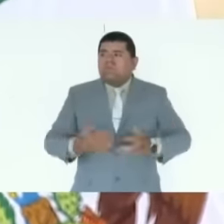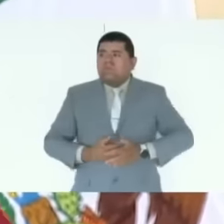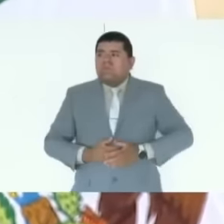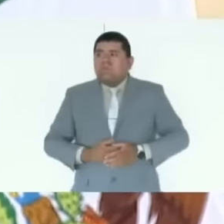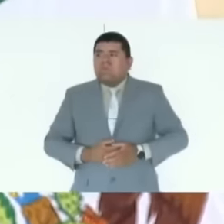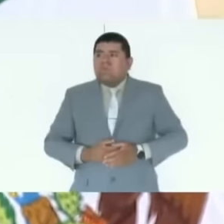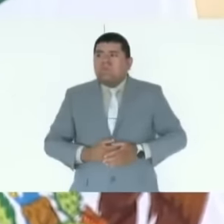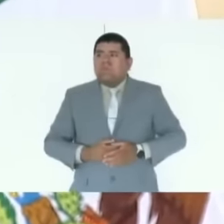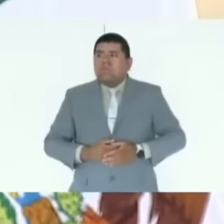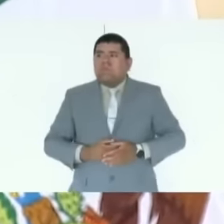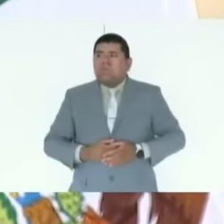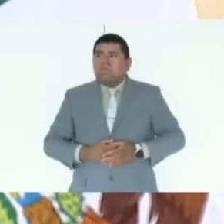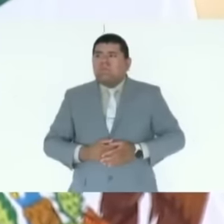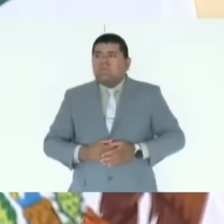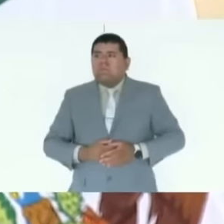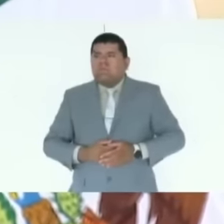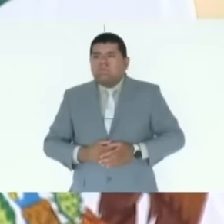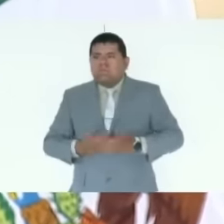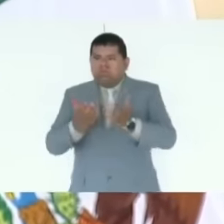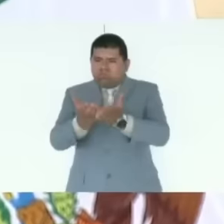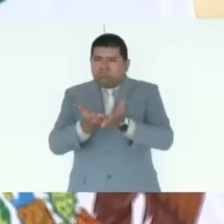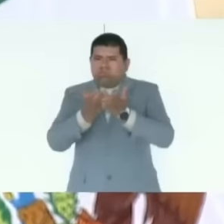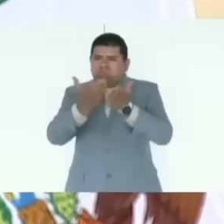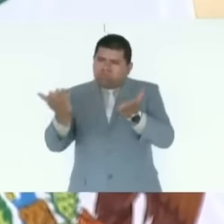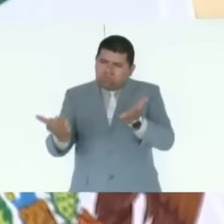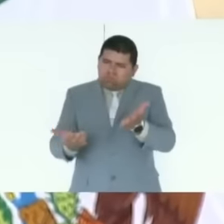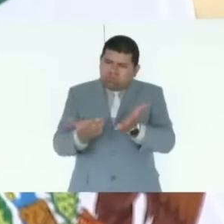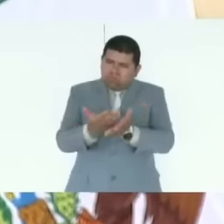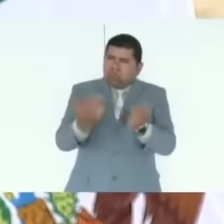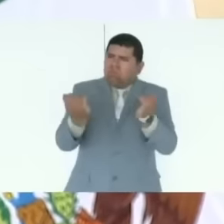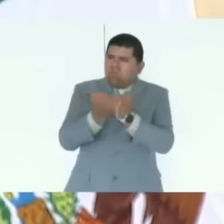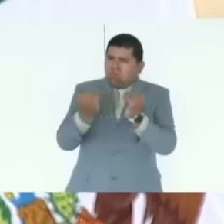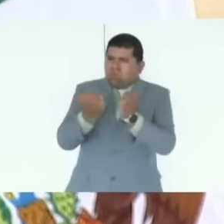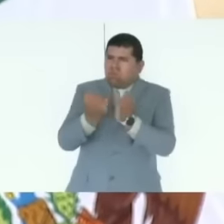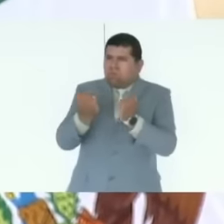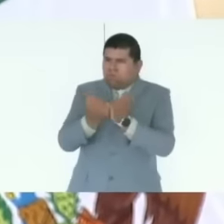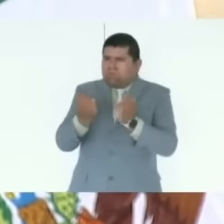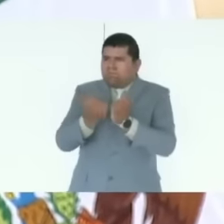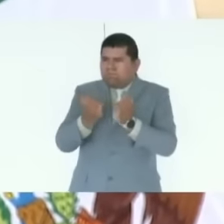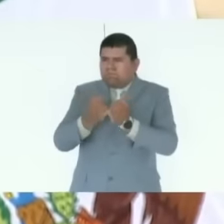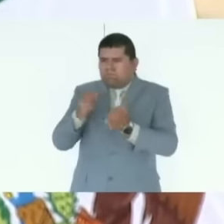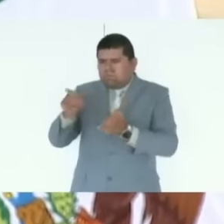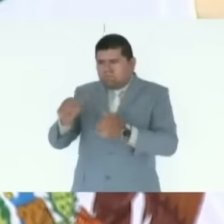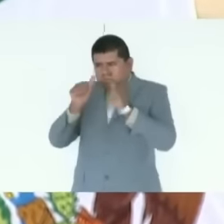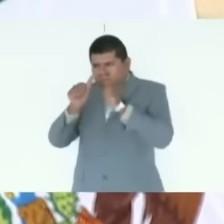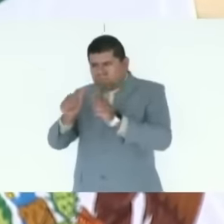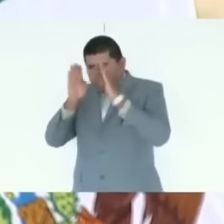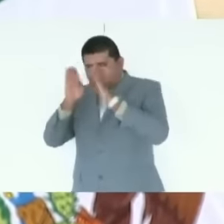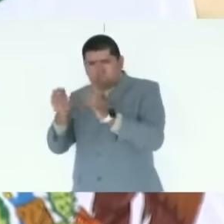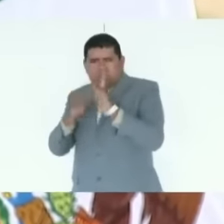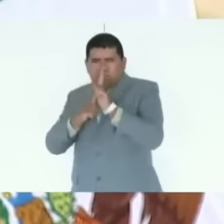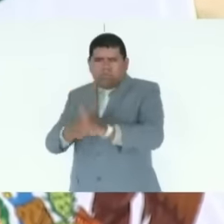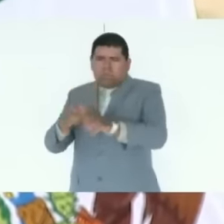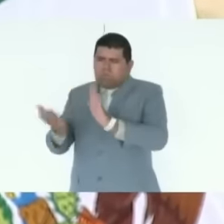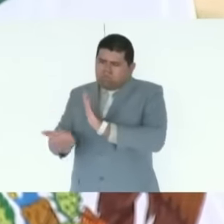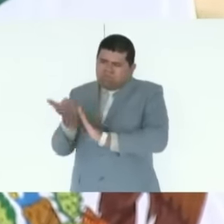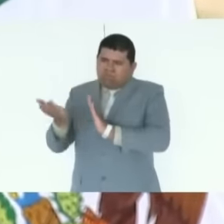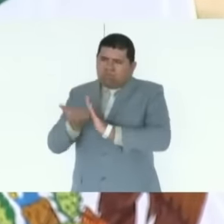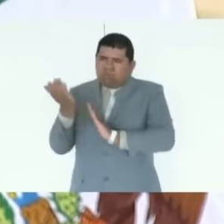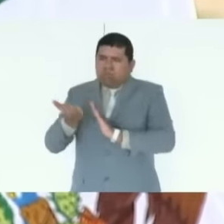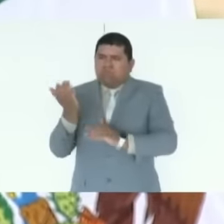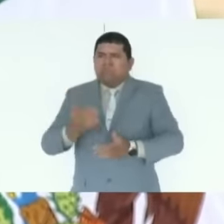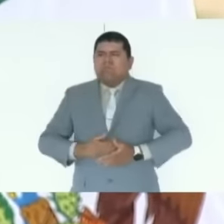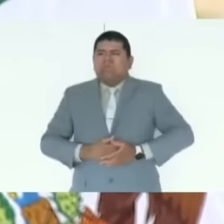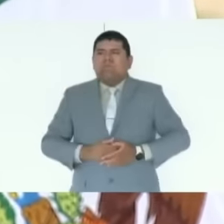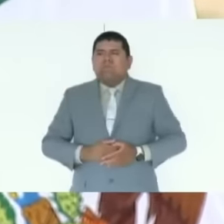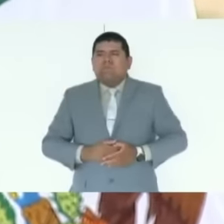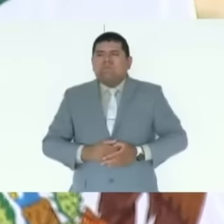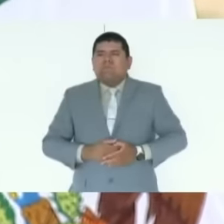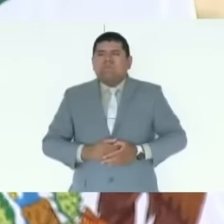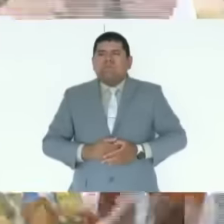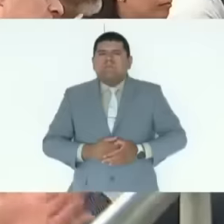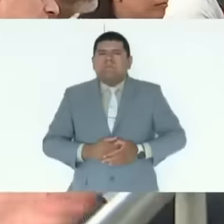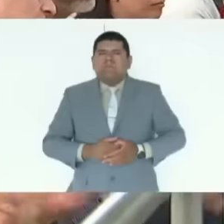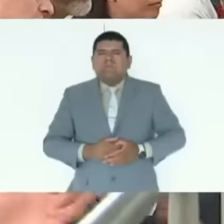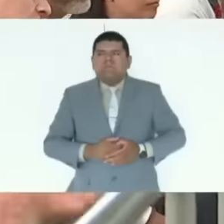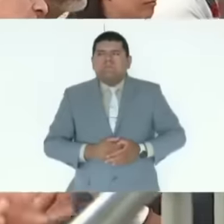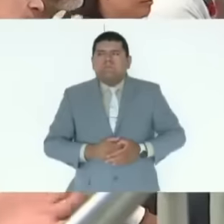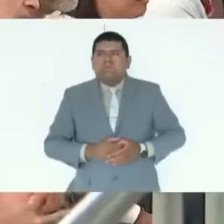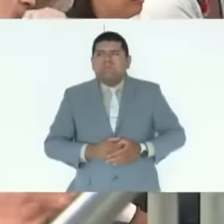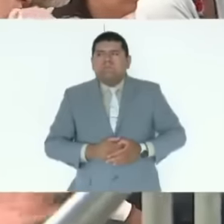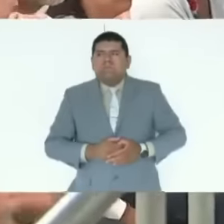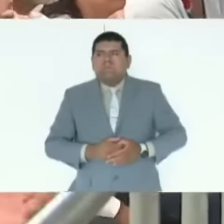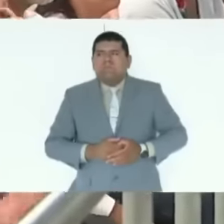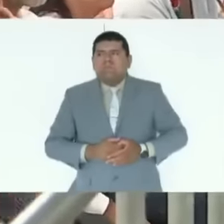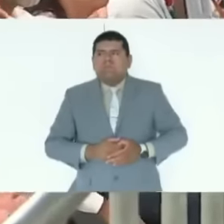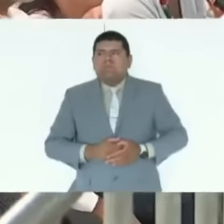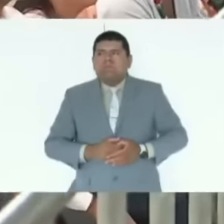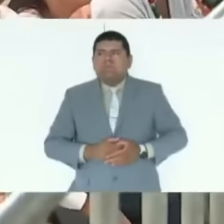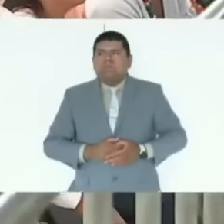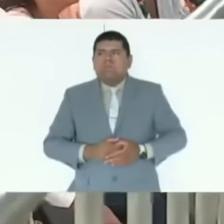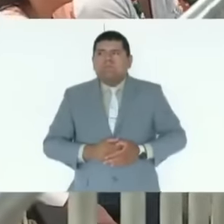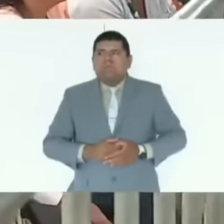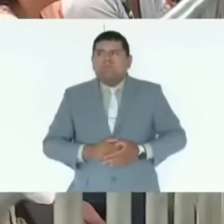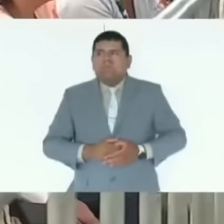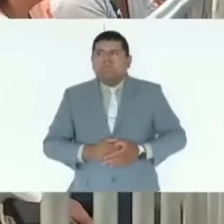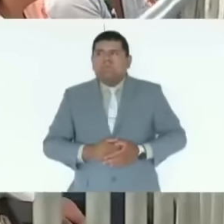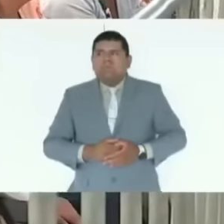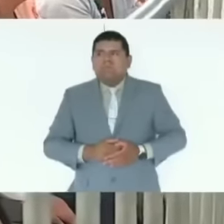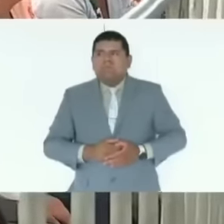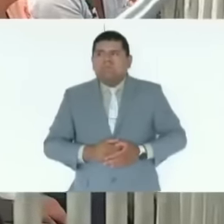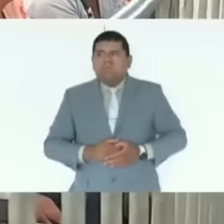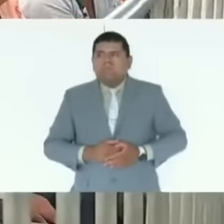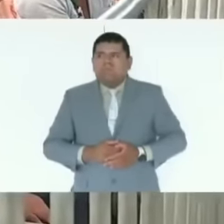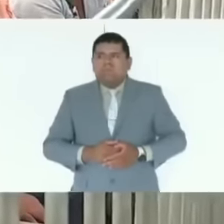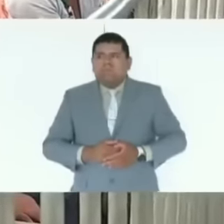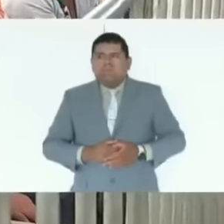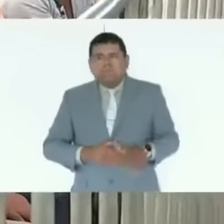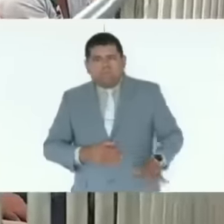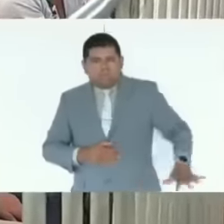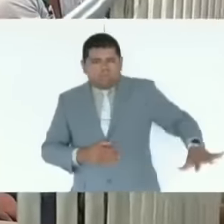development of the Nayarit port, which is something that we have talked about a lot with the Navarrese governor